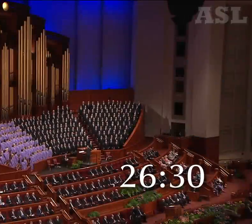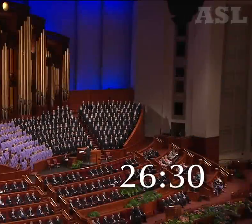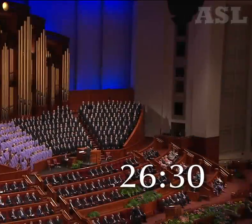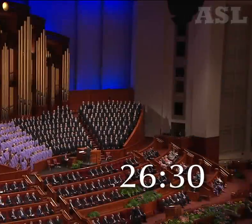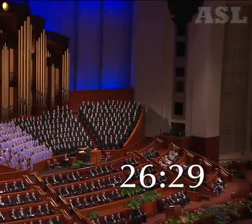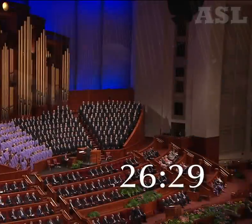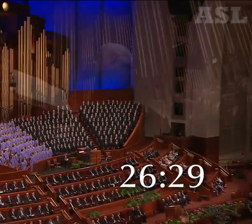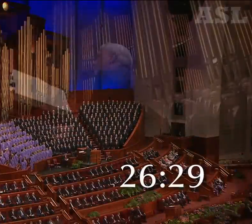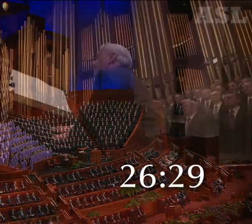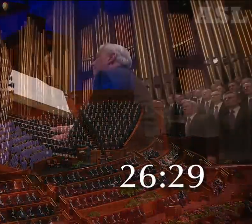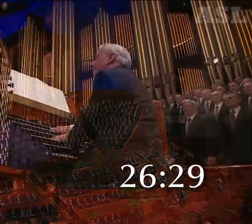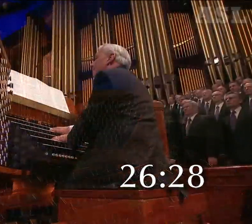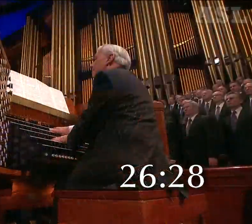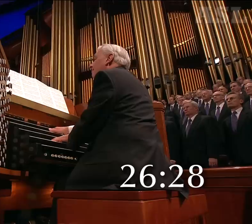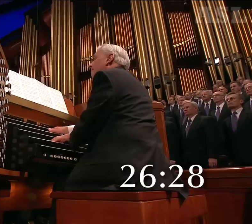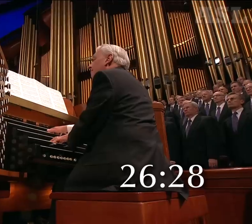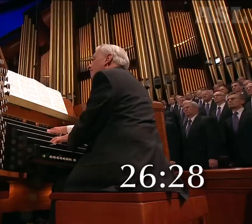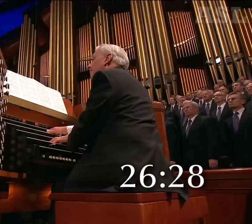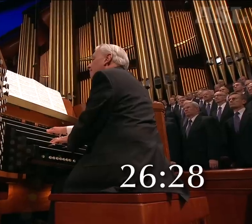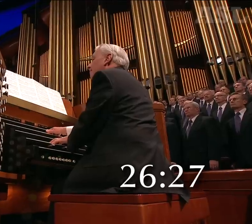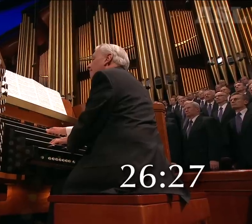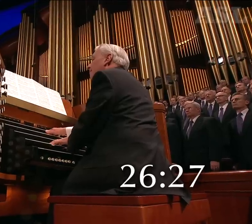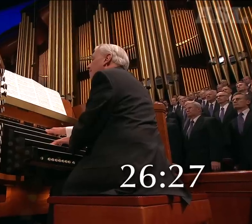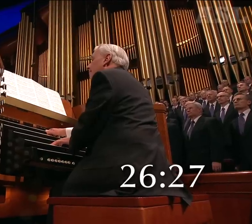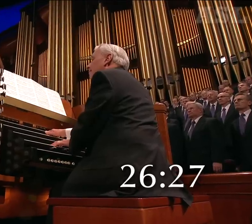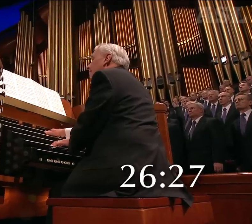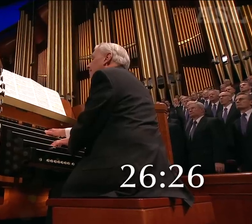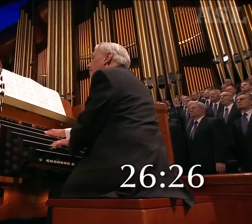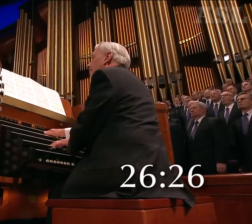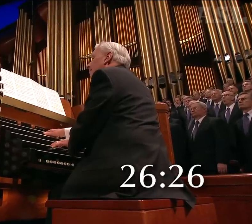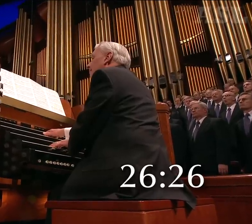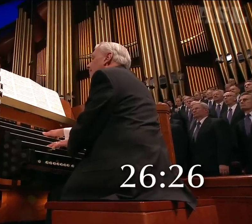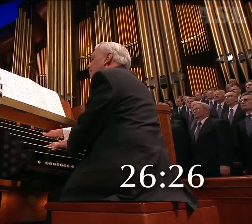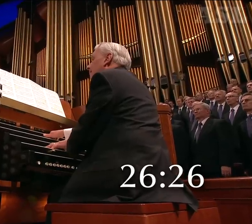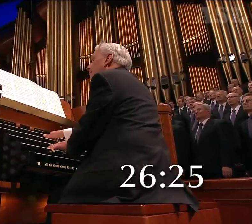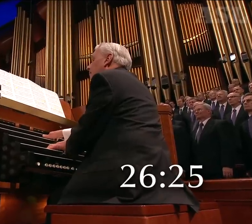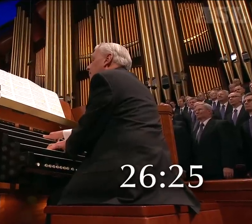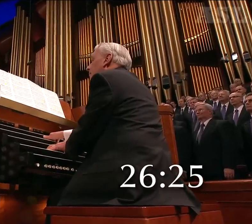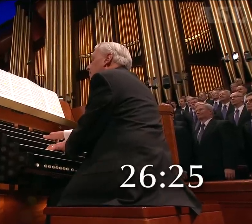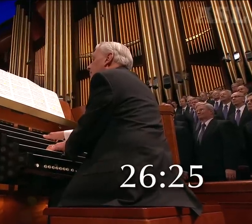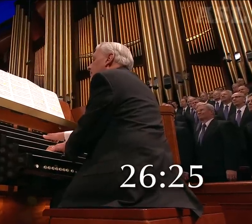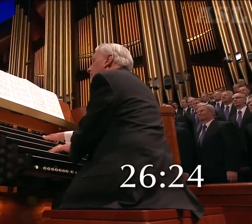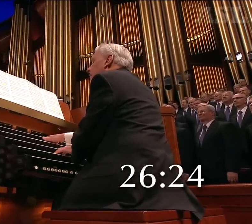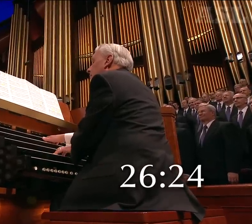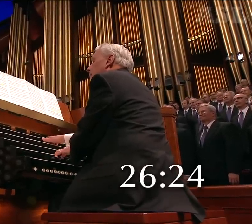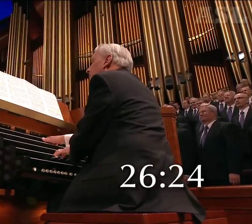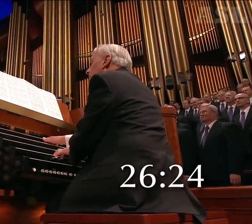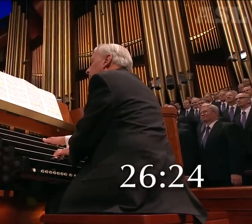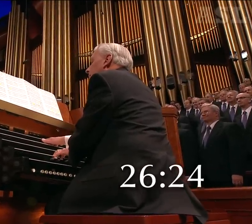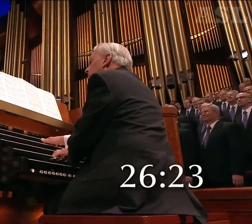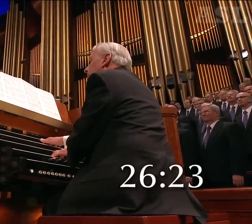THIS IS THE ENGLISH CLOSED CAPTION CHANNEL OF THE CHURCH OF JESUS CHRIST OF LATTER-DAY SAINTS.